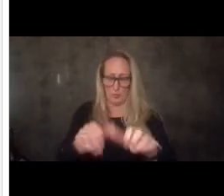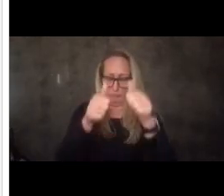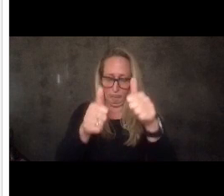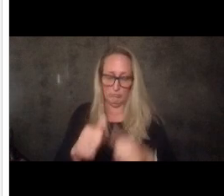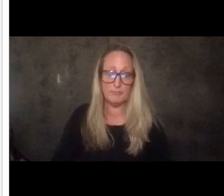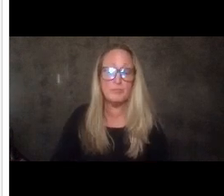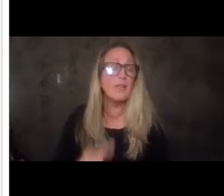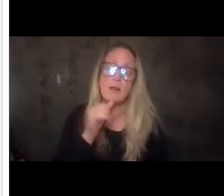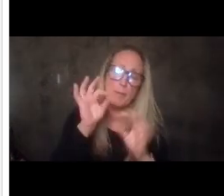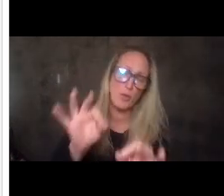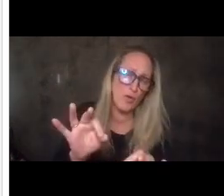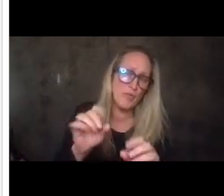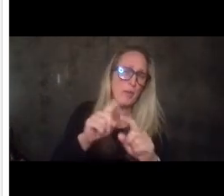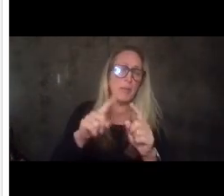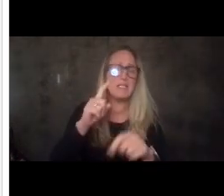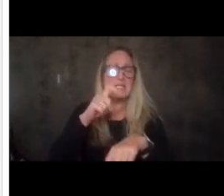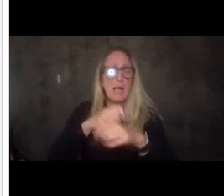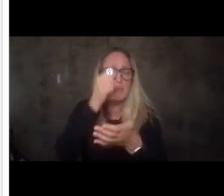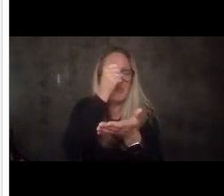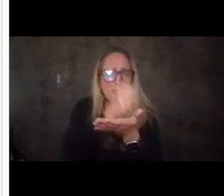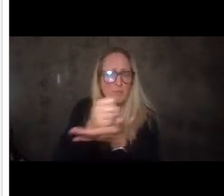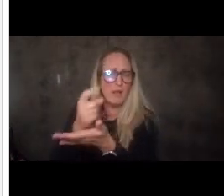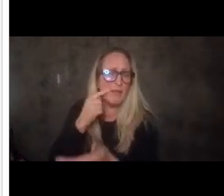But it will have all the timestamps there for you, so that's what I would recommend.